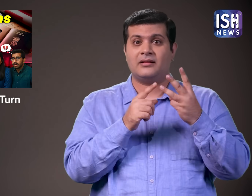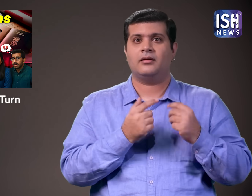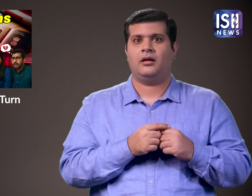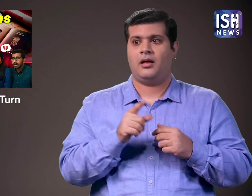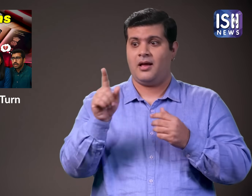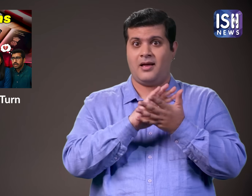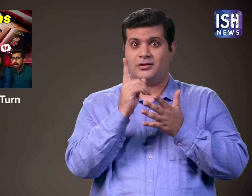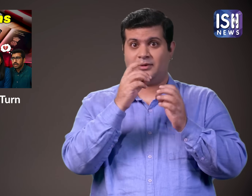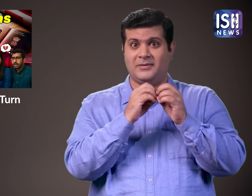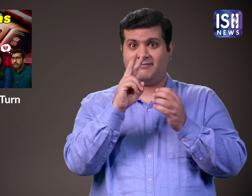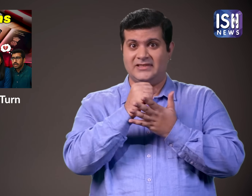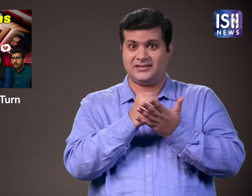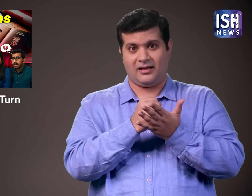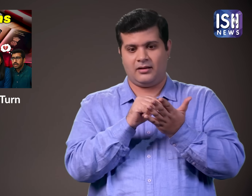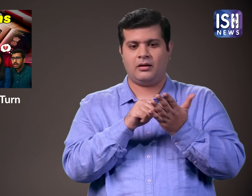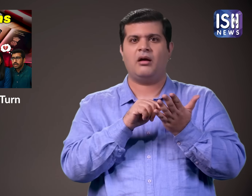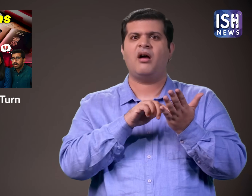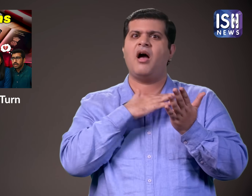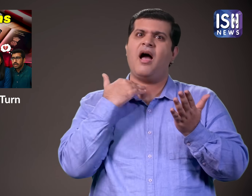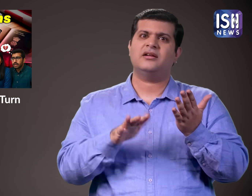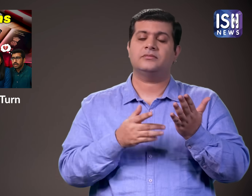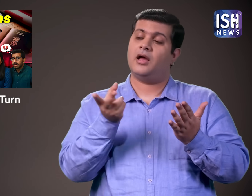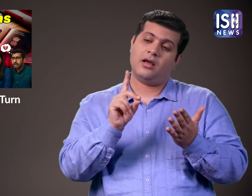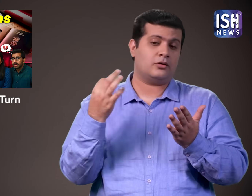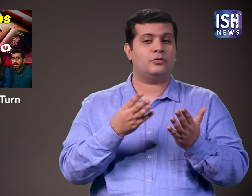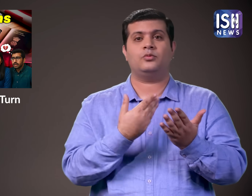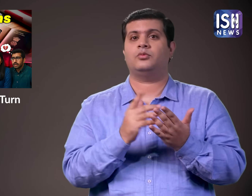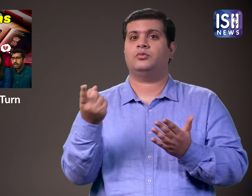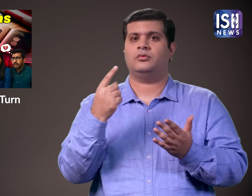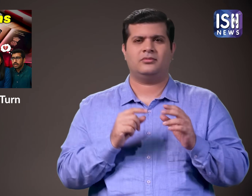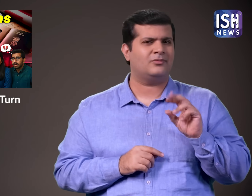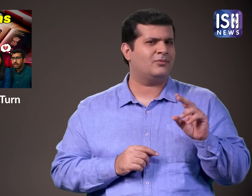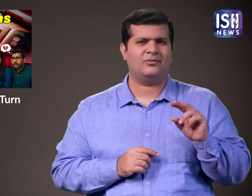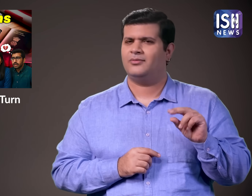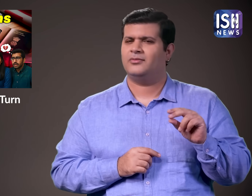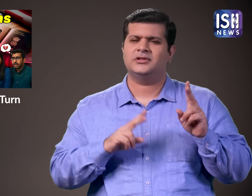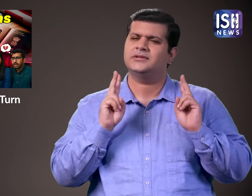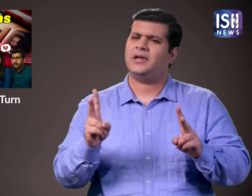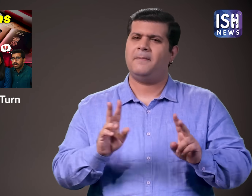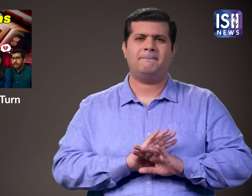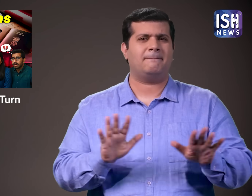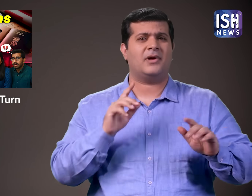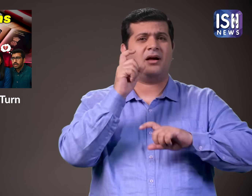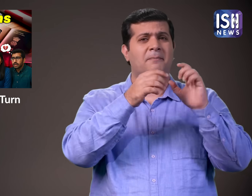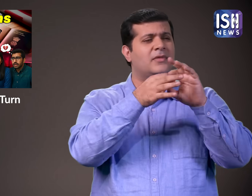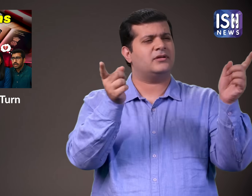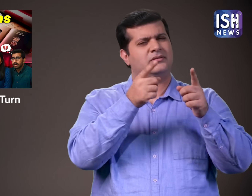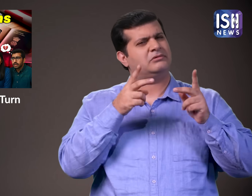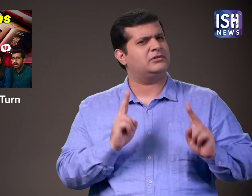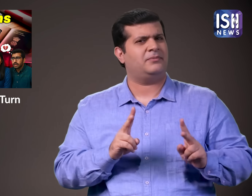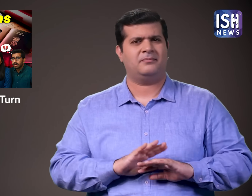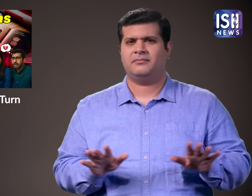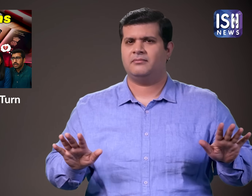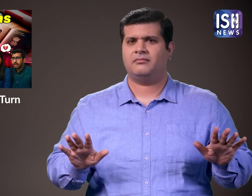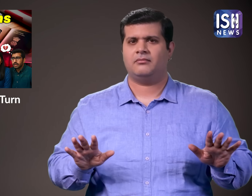3. This shall not apply to renewals of H-1B visas.